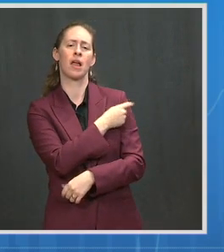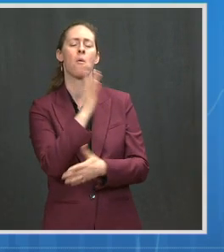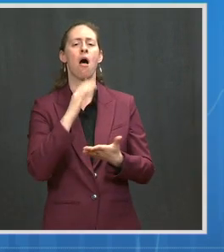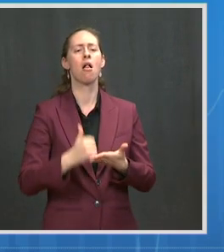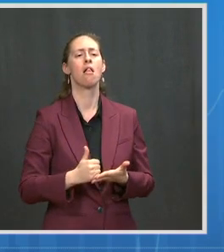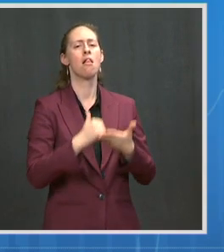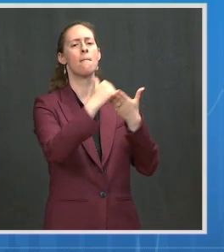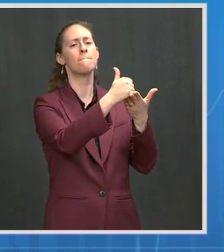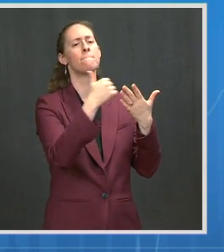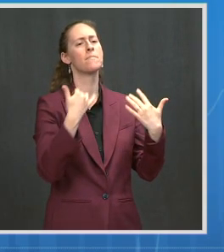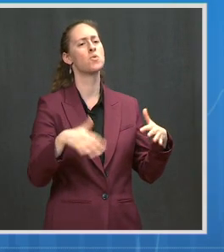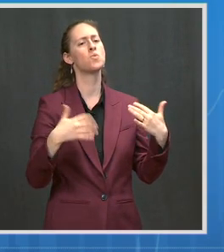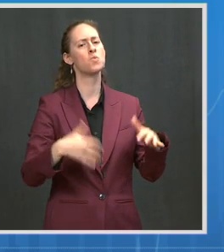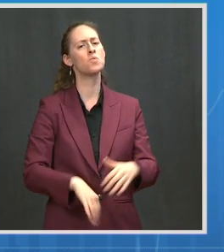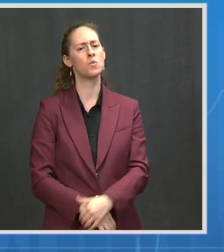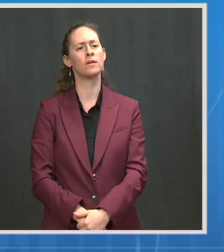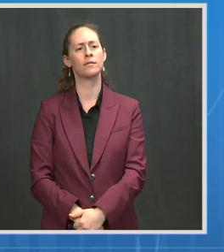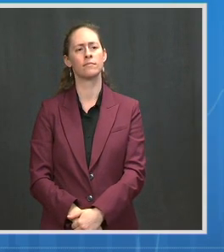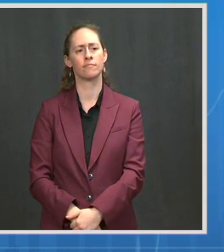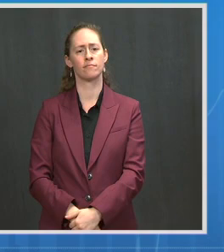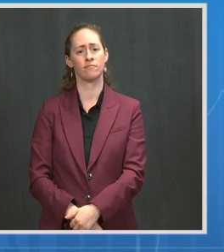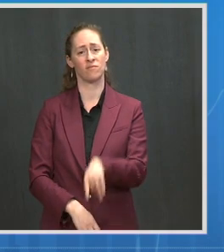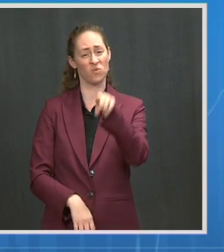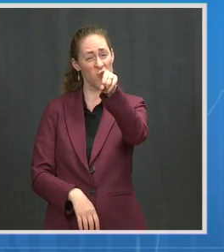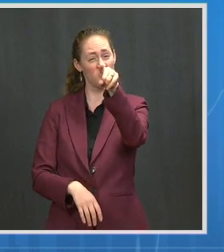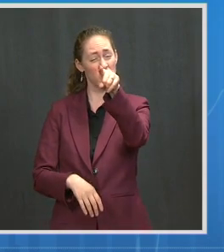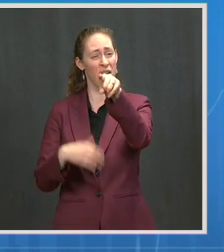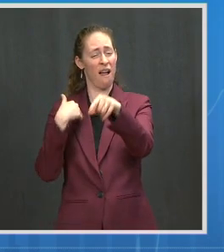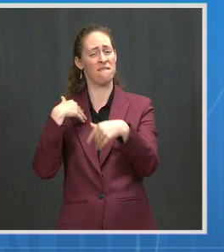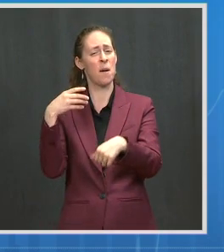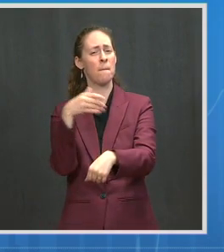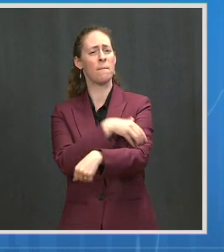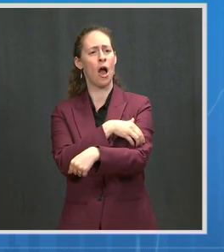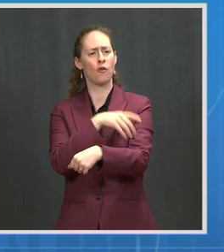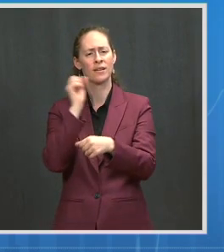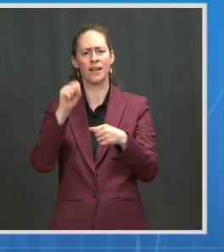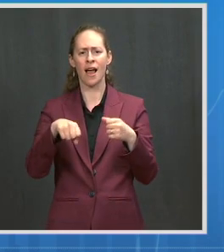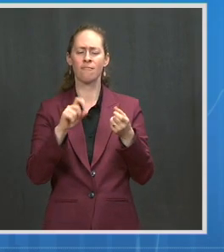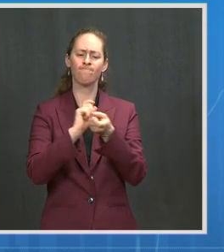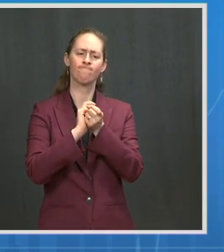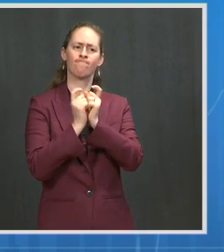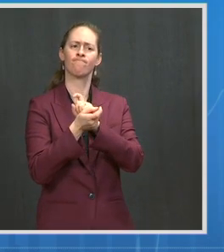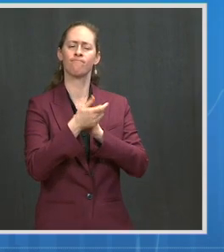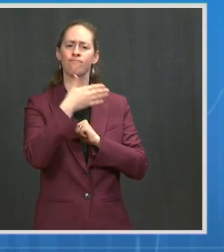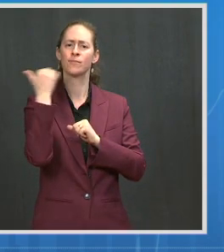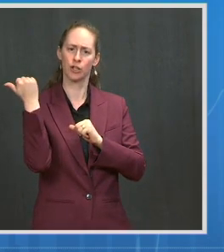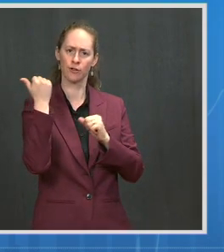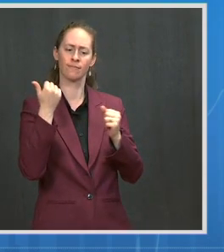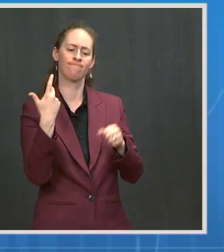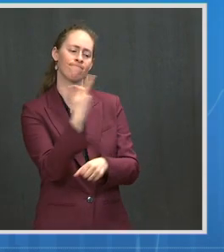and the world for the better right now. And to help you, we have made it as easy and convenient as possible.